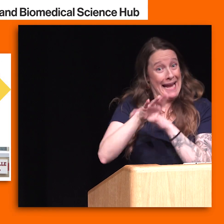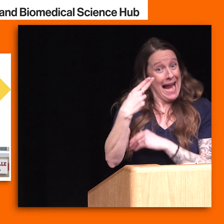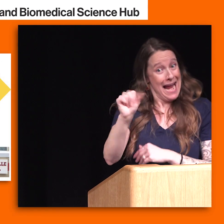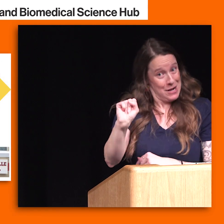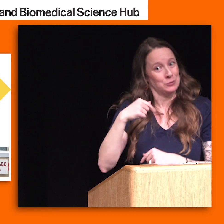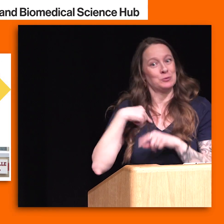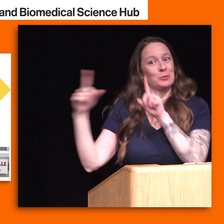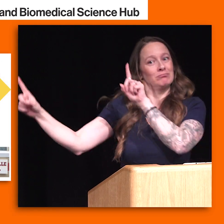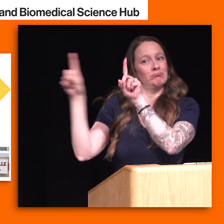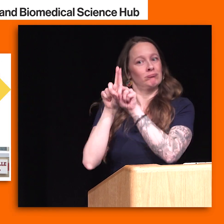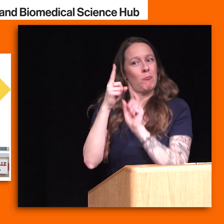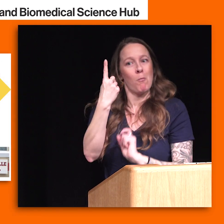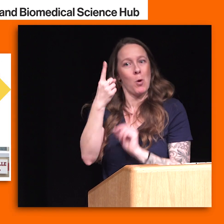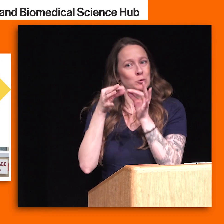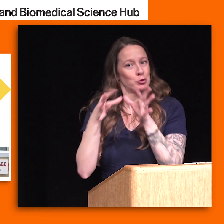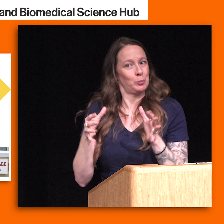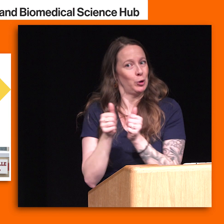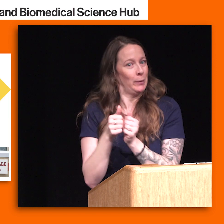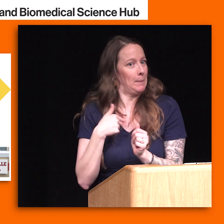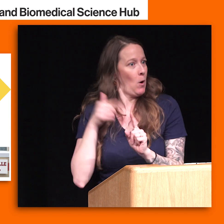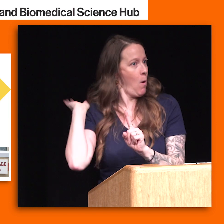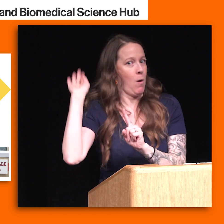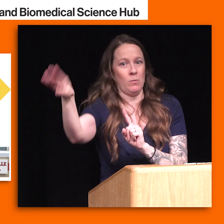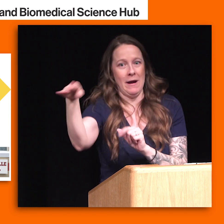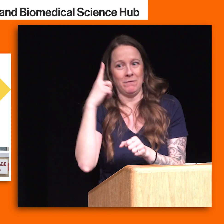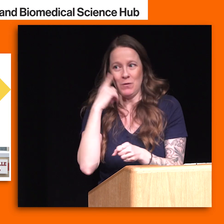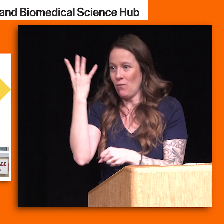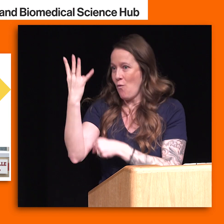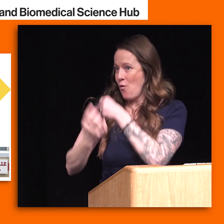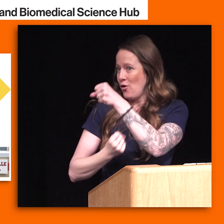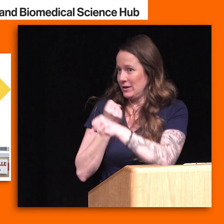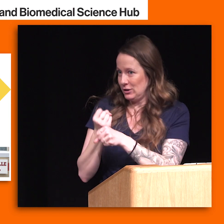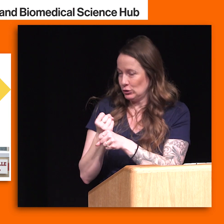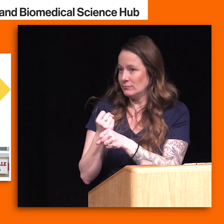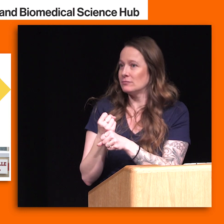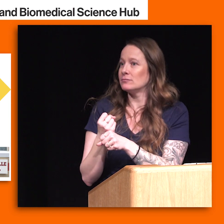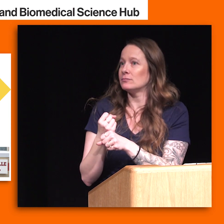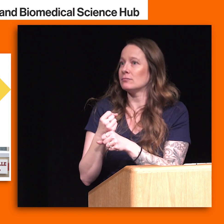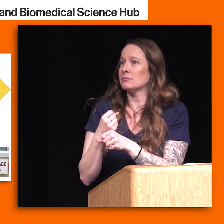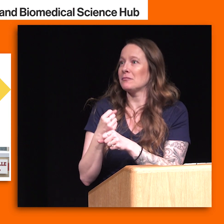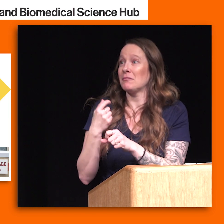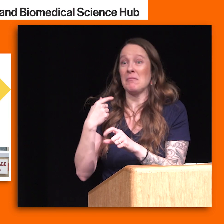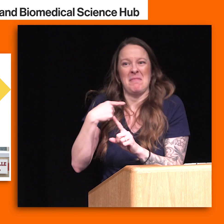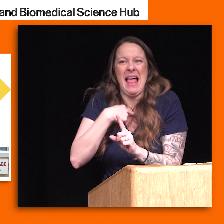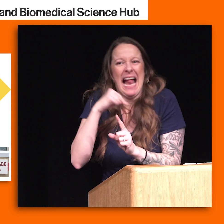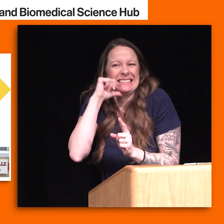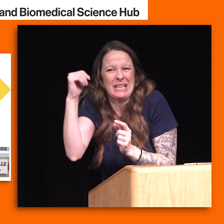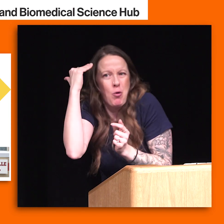So, when I got into high school, I had one interpreter for all 4 years of high school,